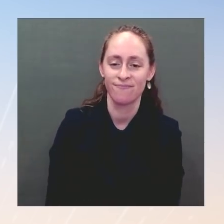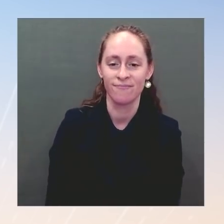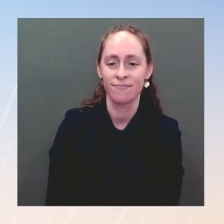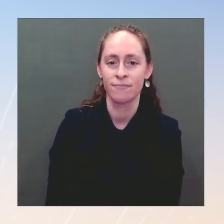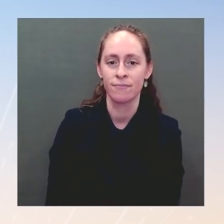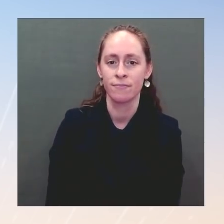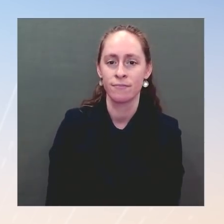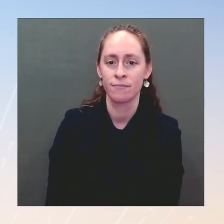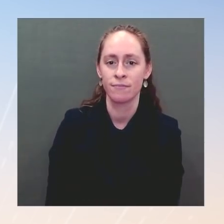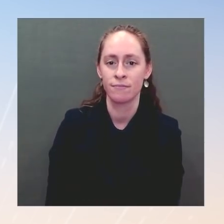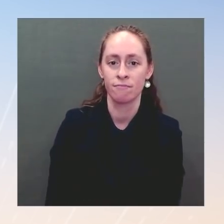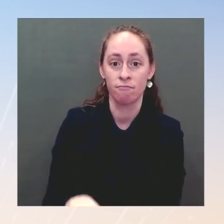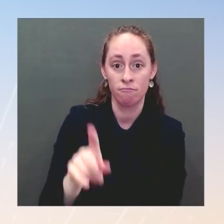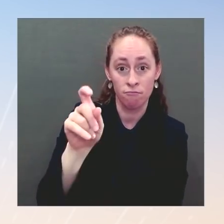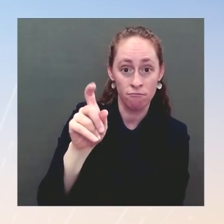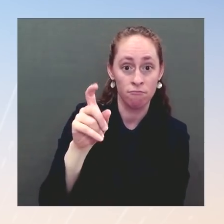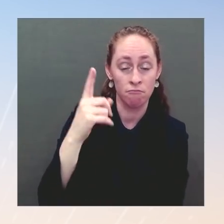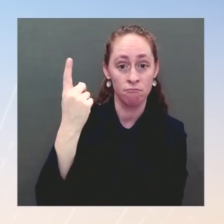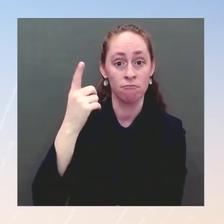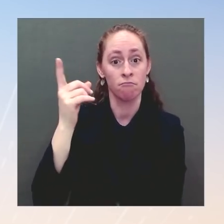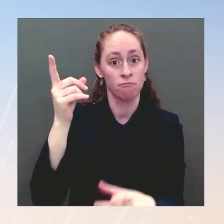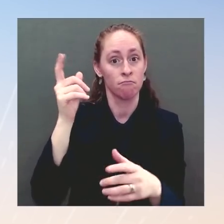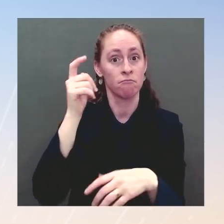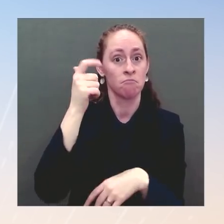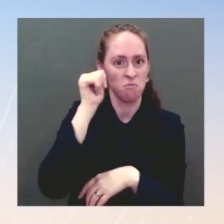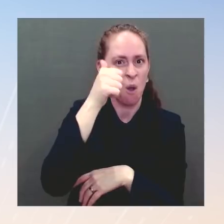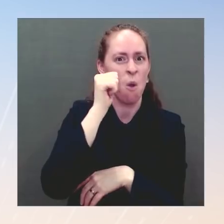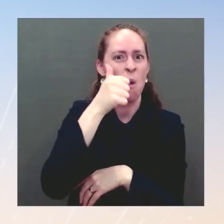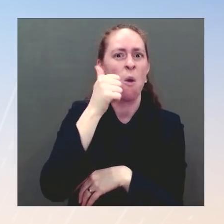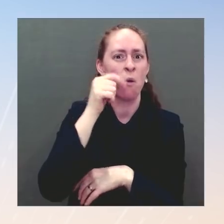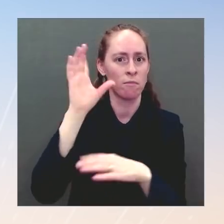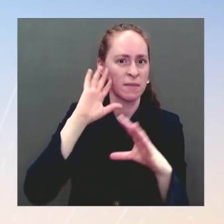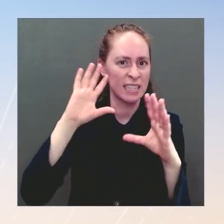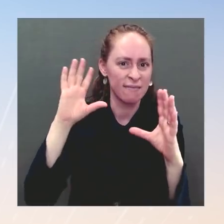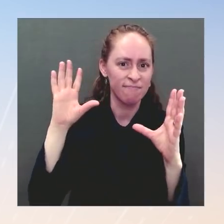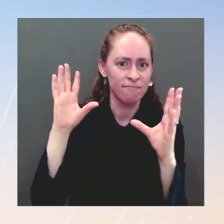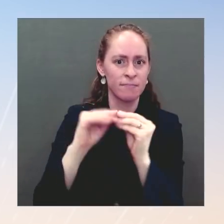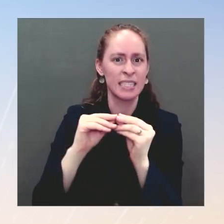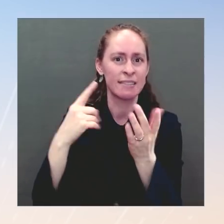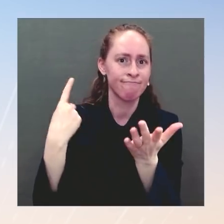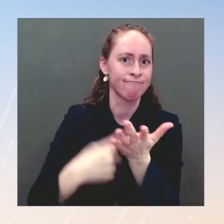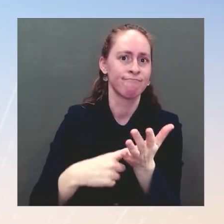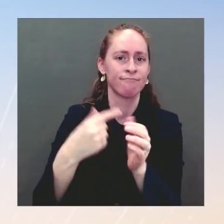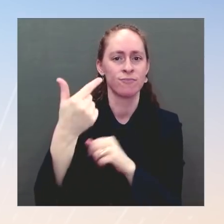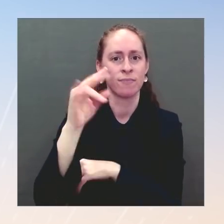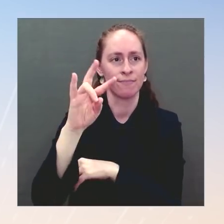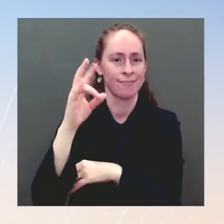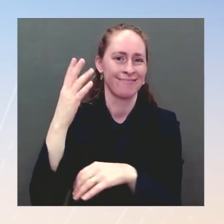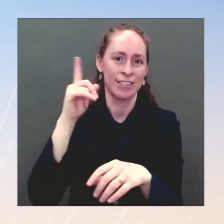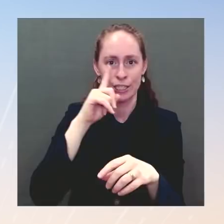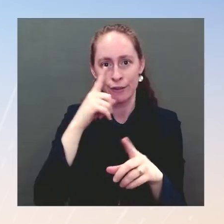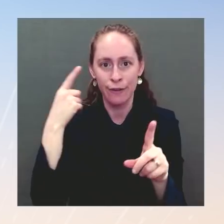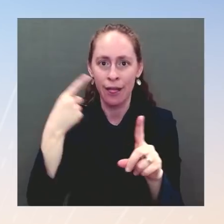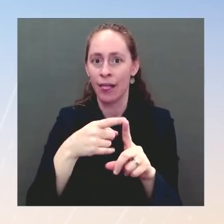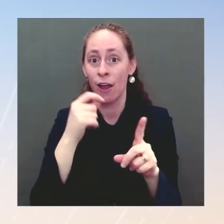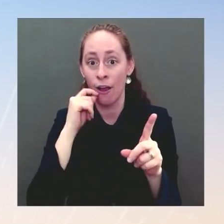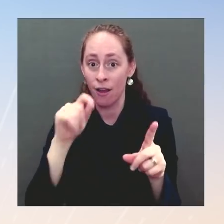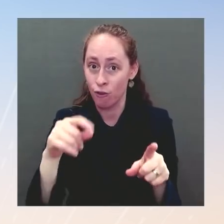The Press: Obviously, I think the topic is going to be Ukraine -- >> Ms. Psaki: Yeah. The Press: -- but I was wondering if you could put any meat on the bone, in terms of what the President is trying to --